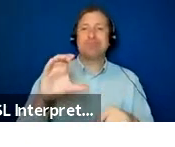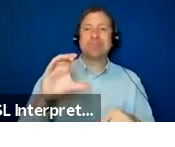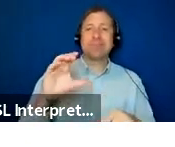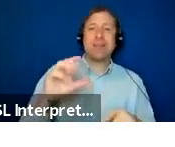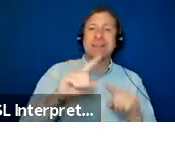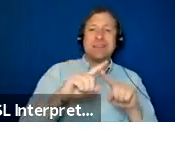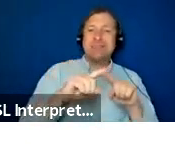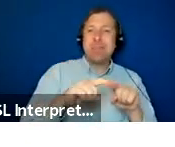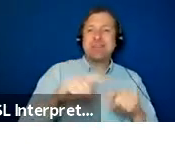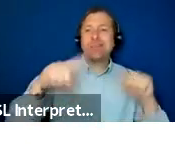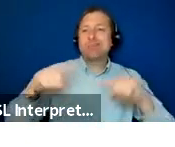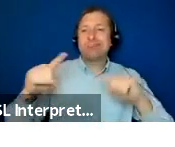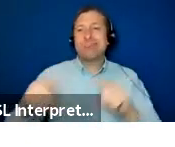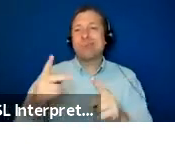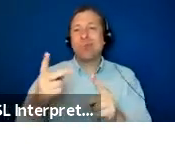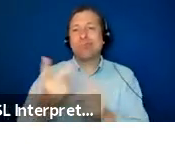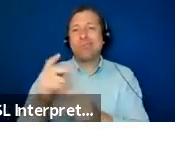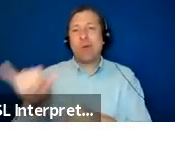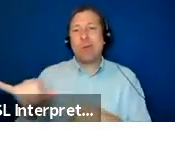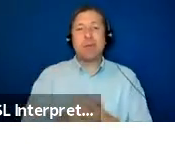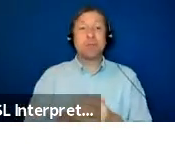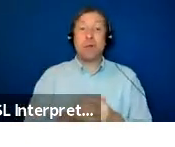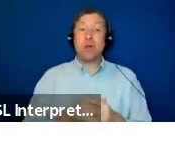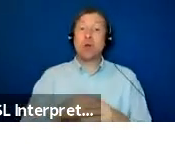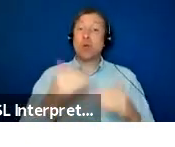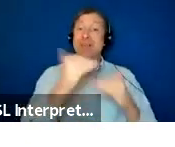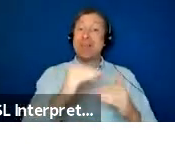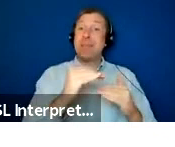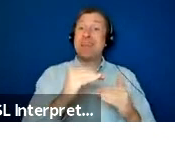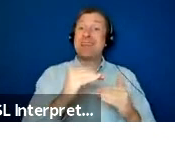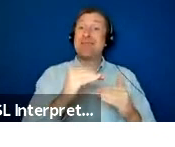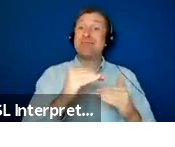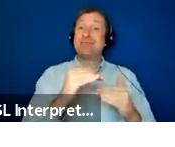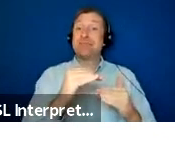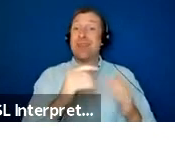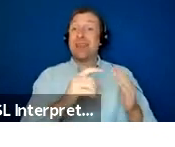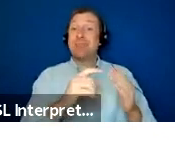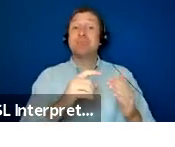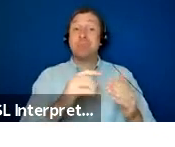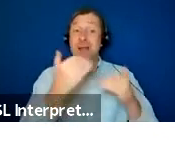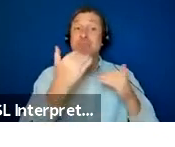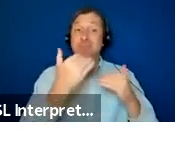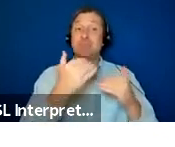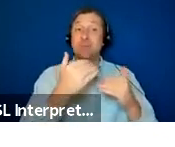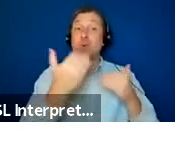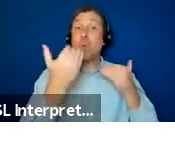And with certain limited exceptions, employees who are required to quarantine or isolate at the request of the employer,